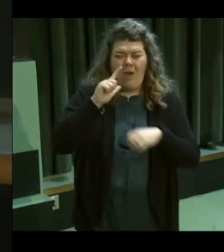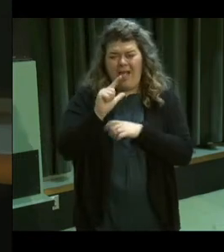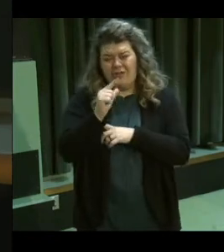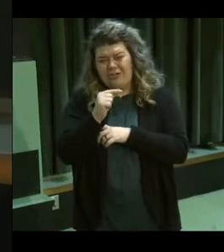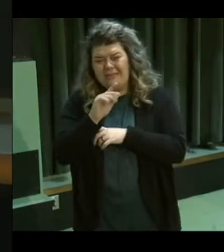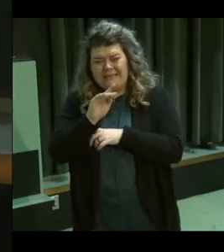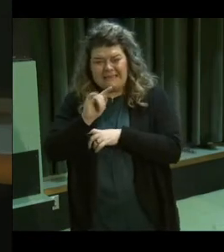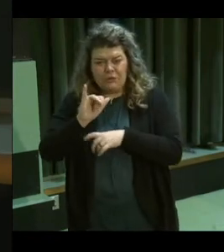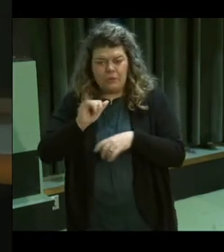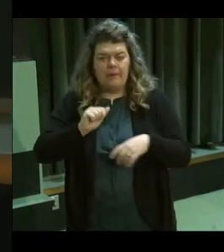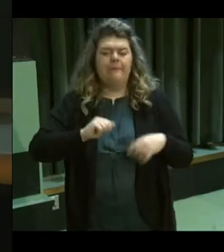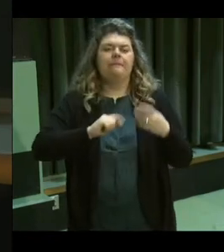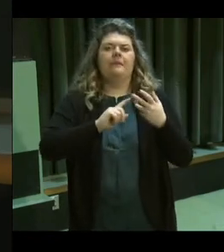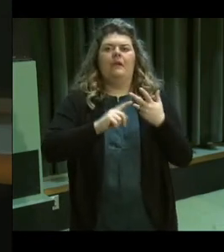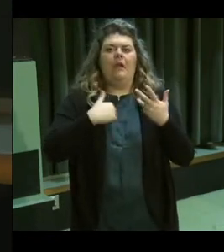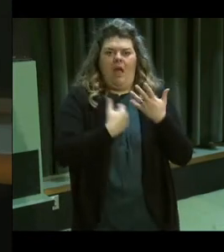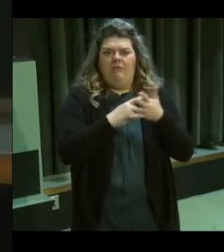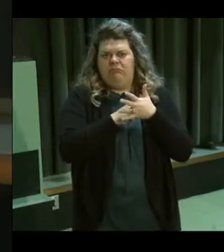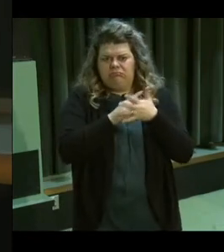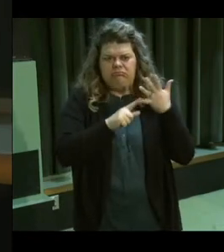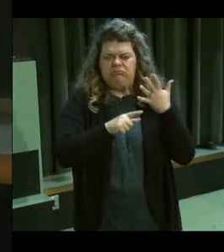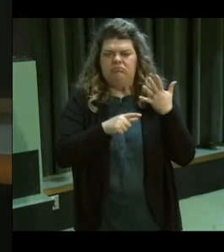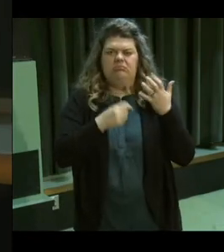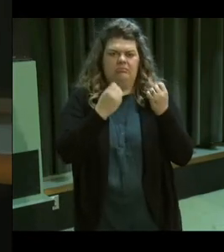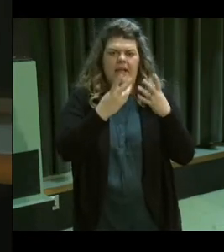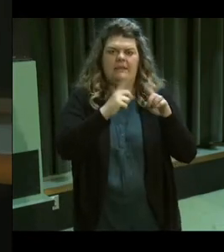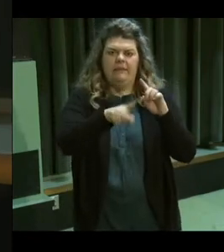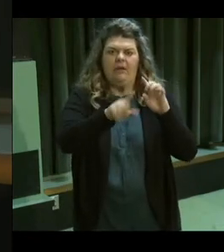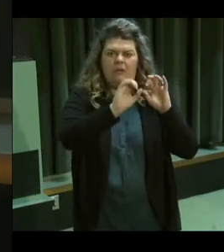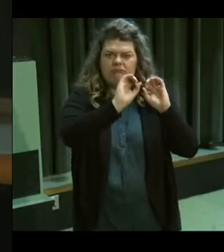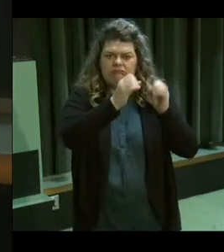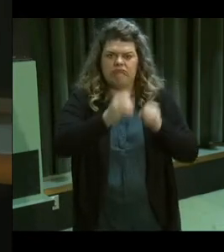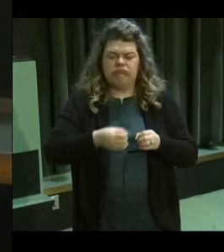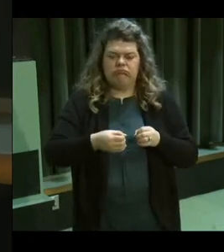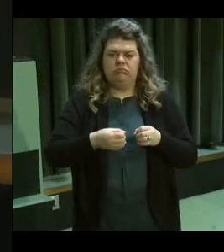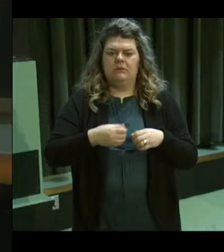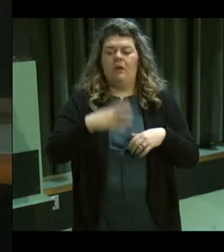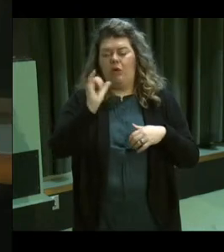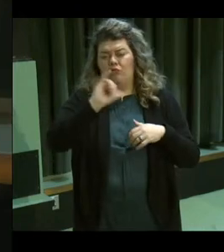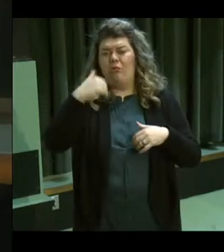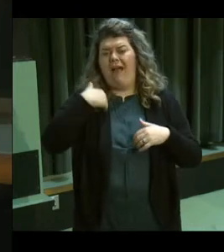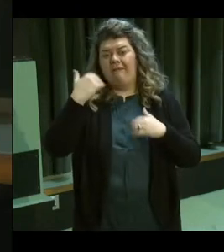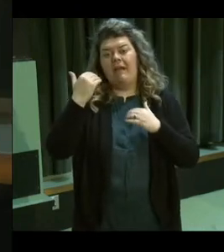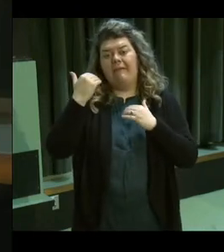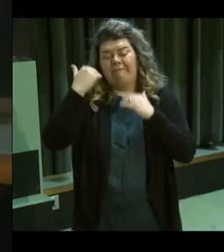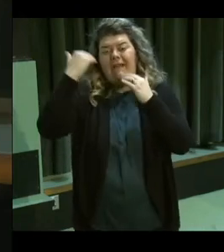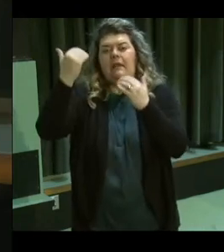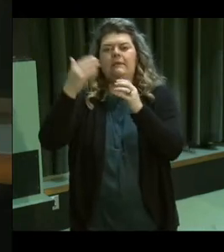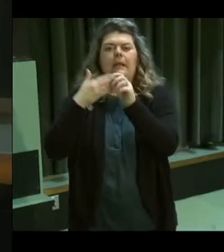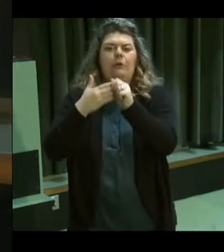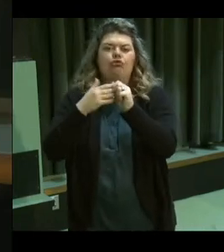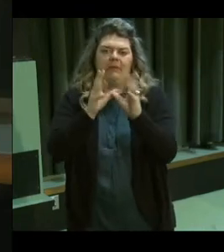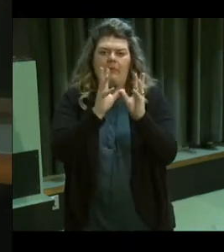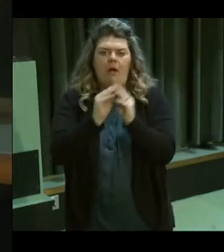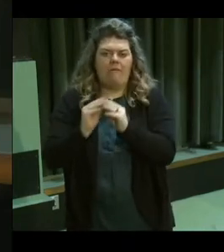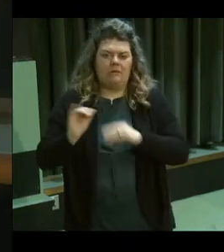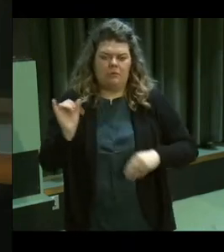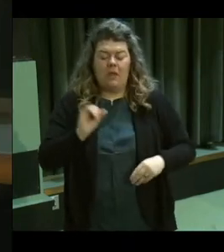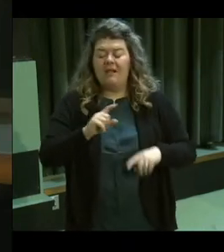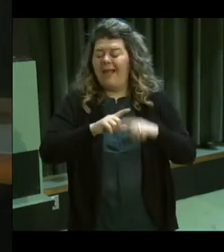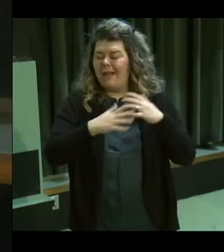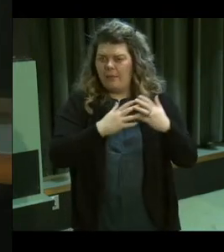have and also, an advanced